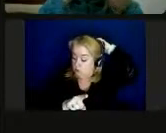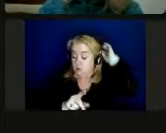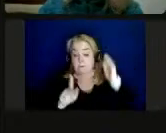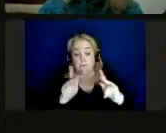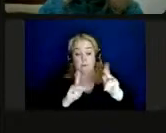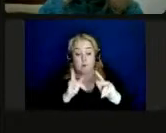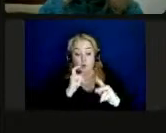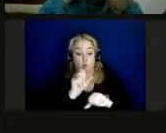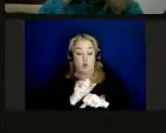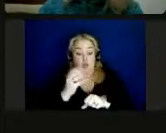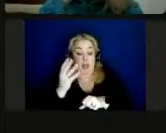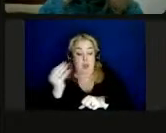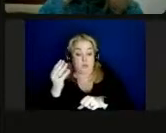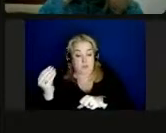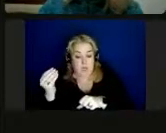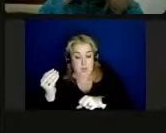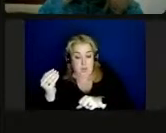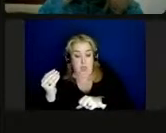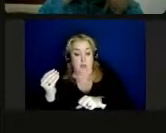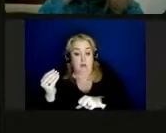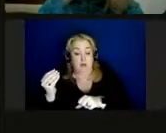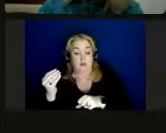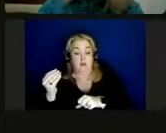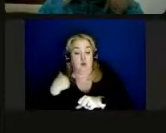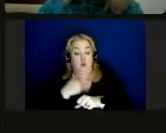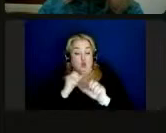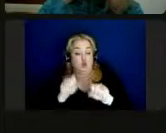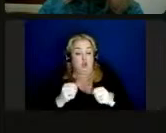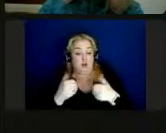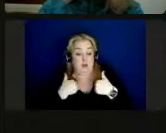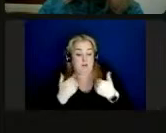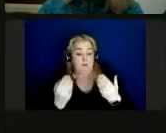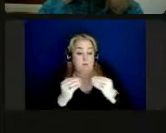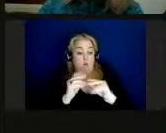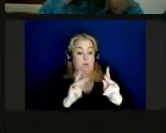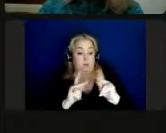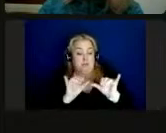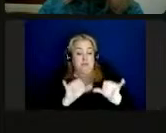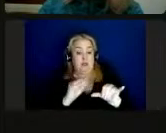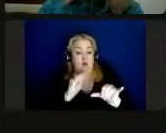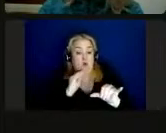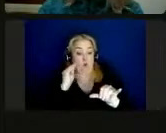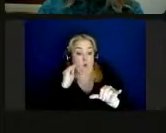QUESTION THE OTHER SIDE OF